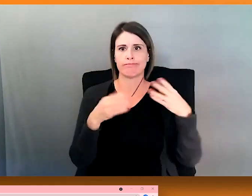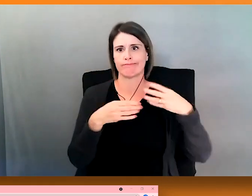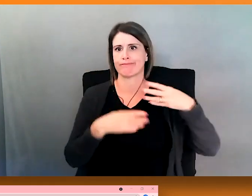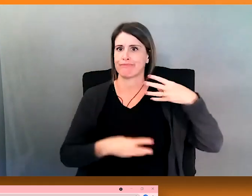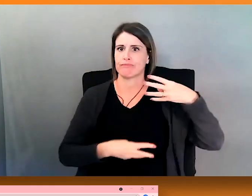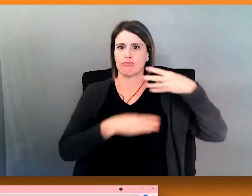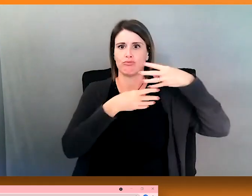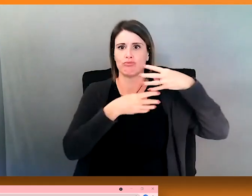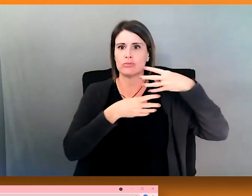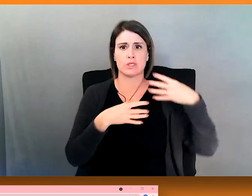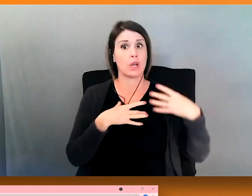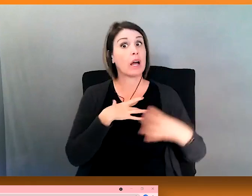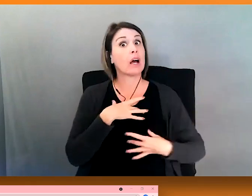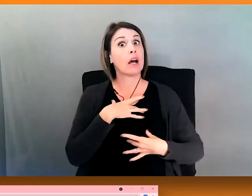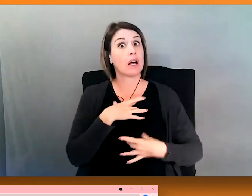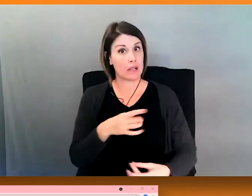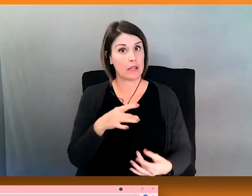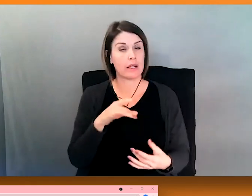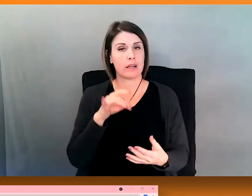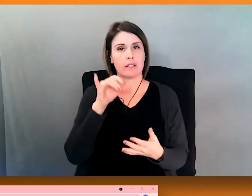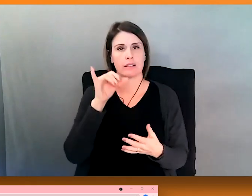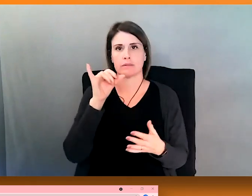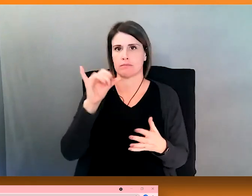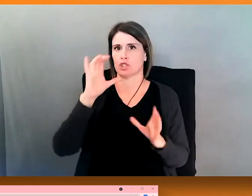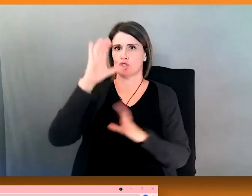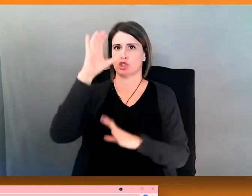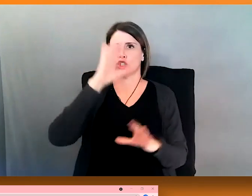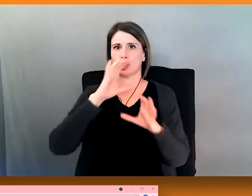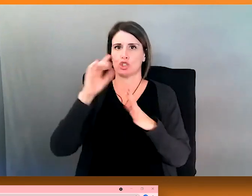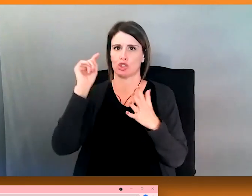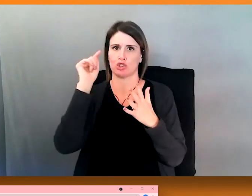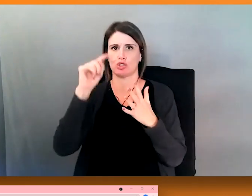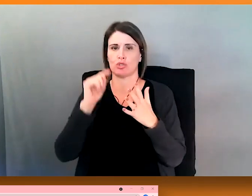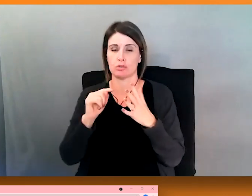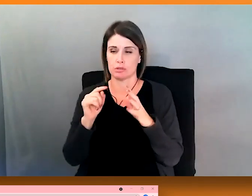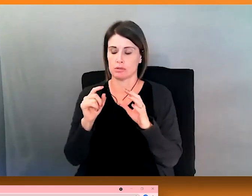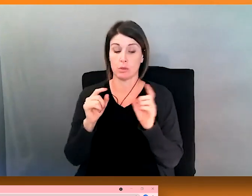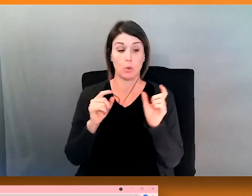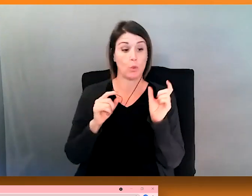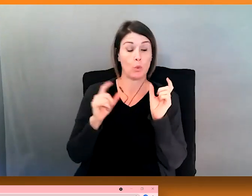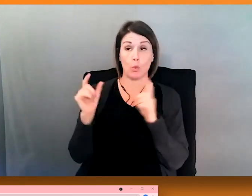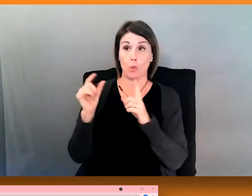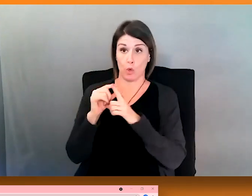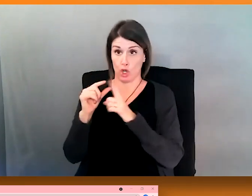So I really like these search functions, being able to add words and remove words